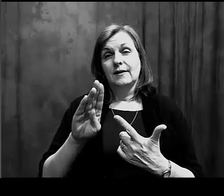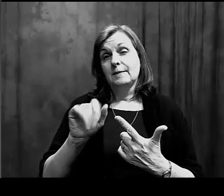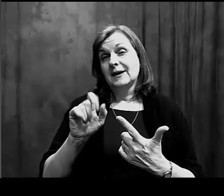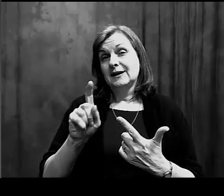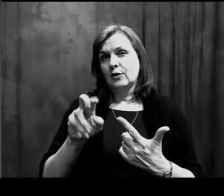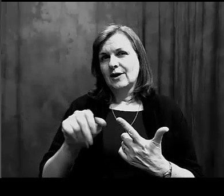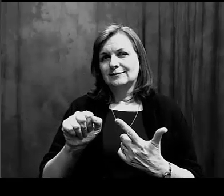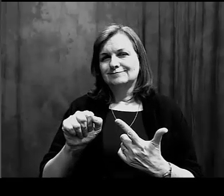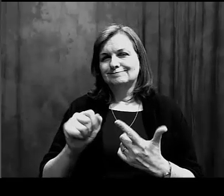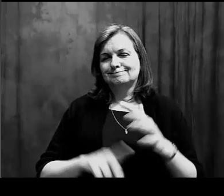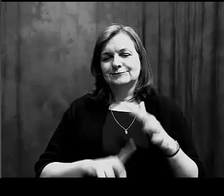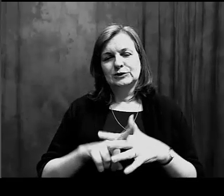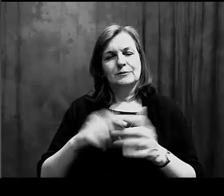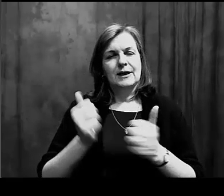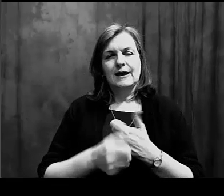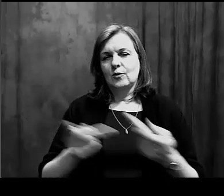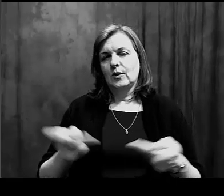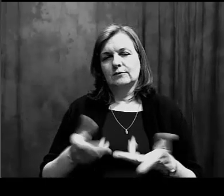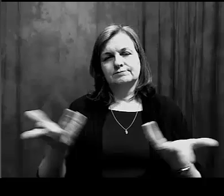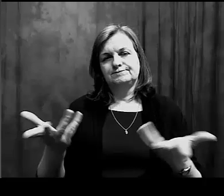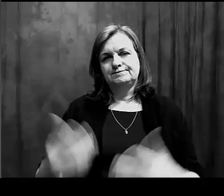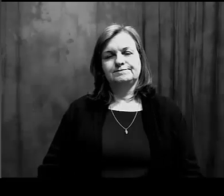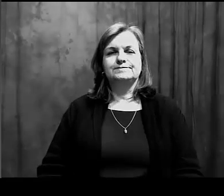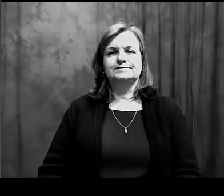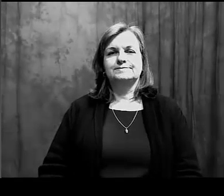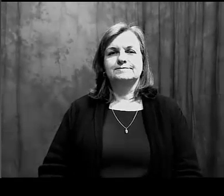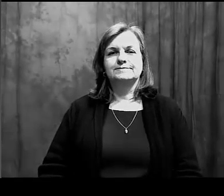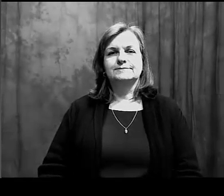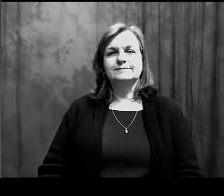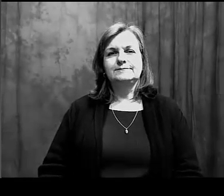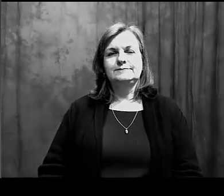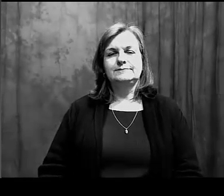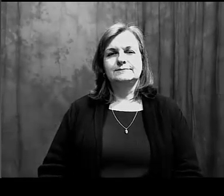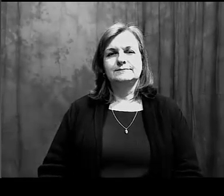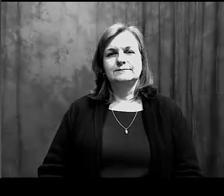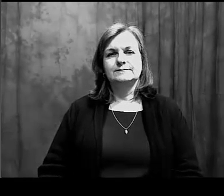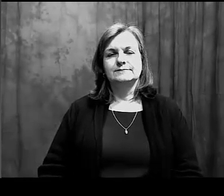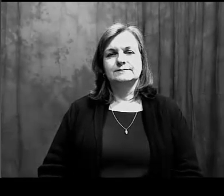bacteria are everywhere!